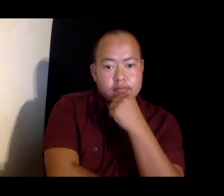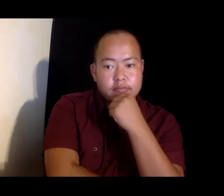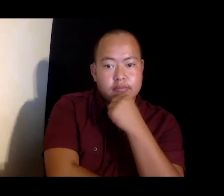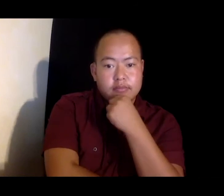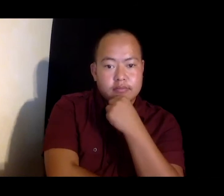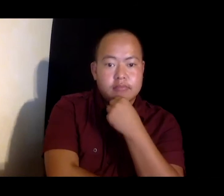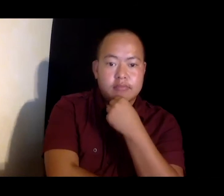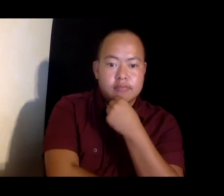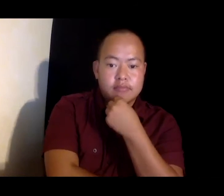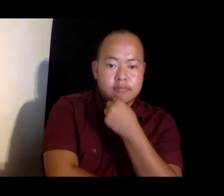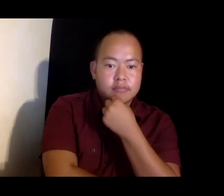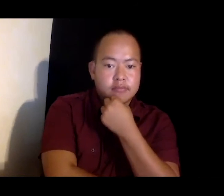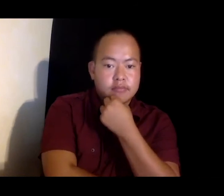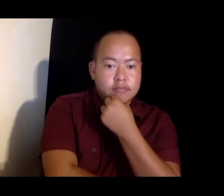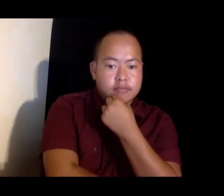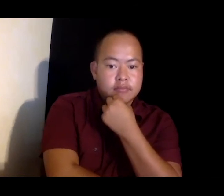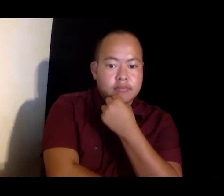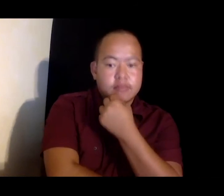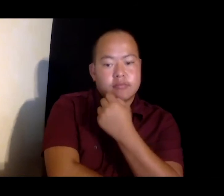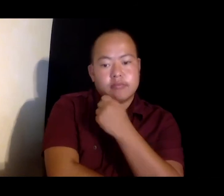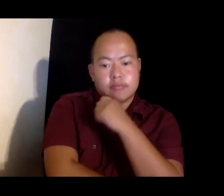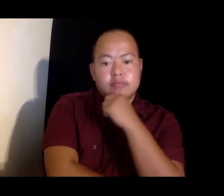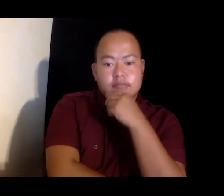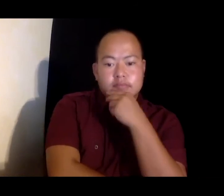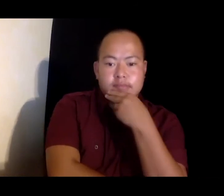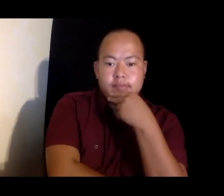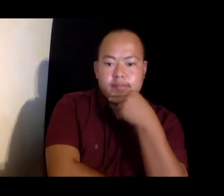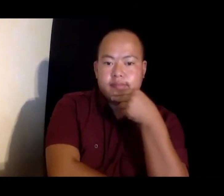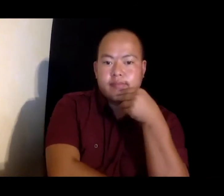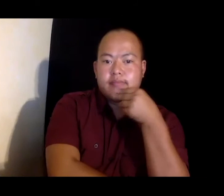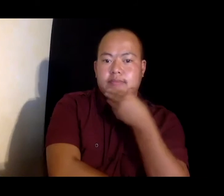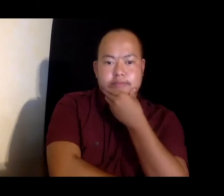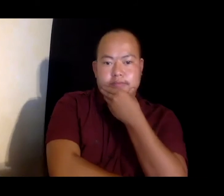Of course I can't tell their name. I'm gonna keep it behind confidentiality,